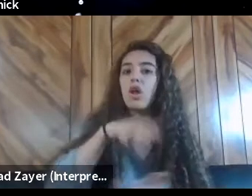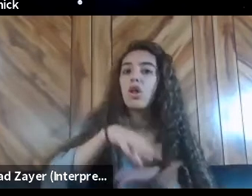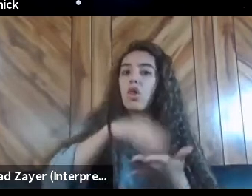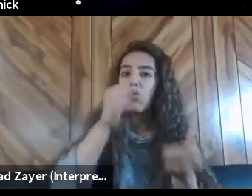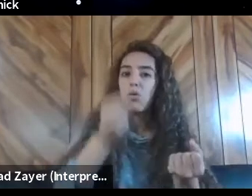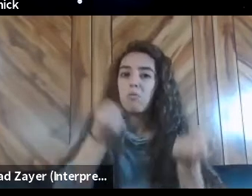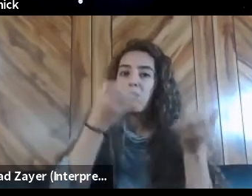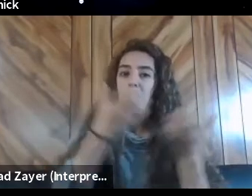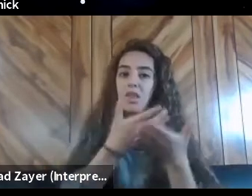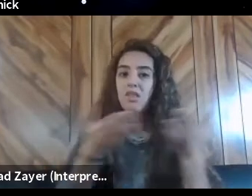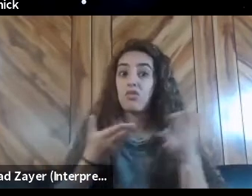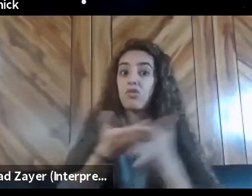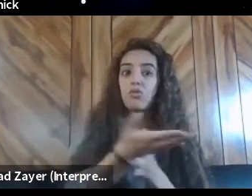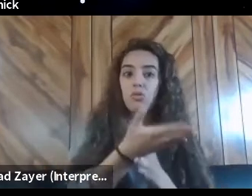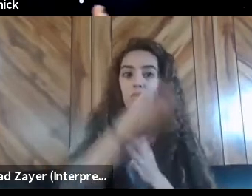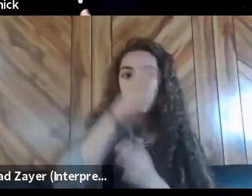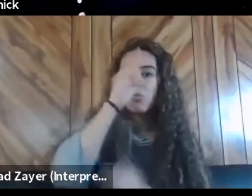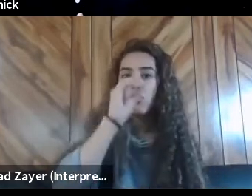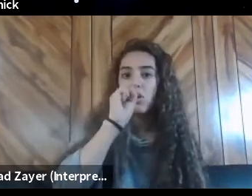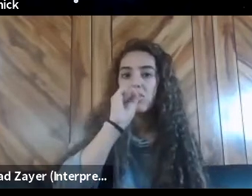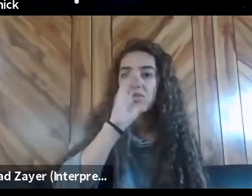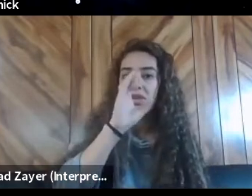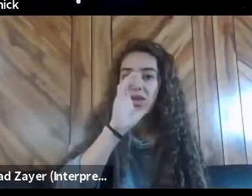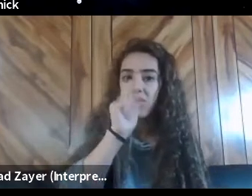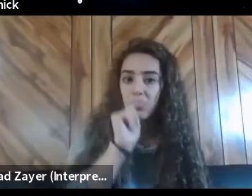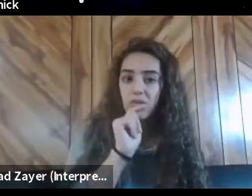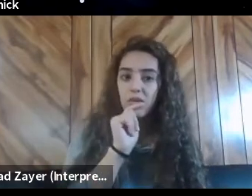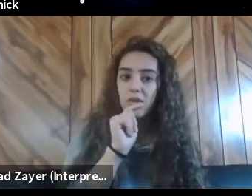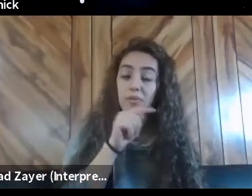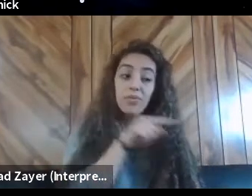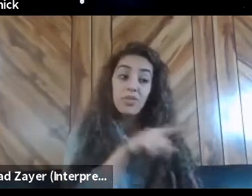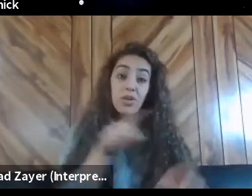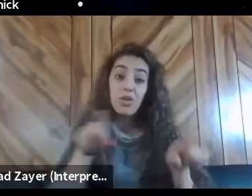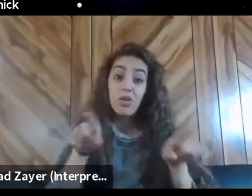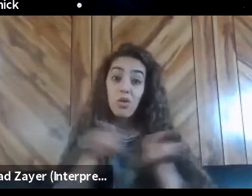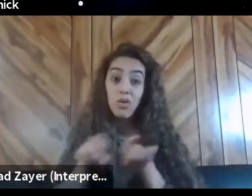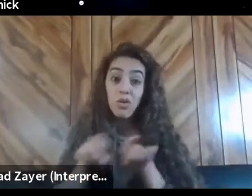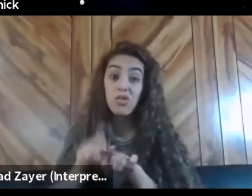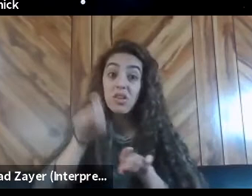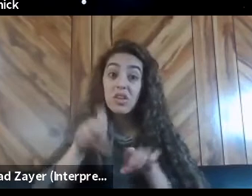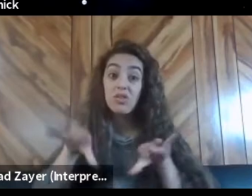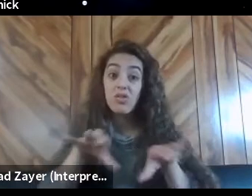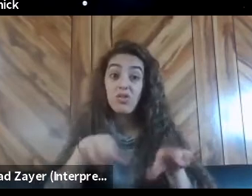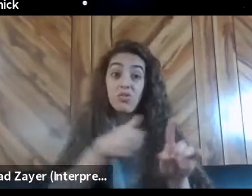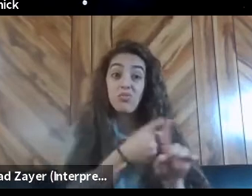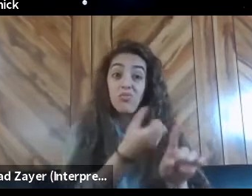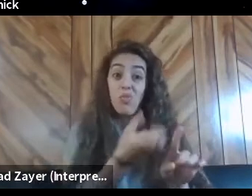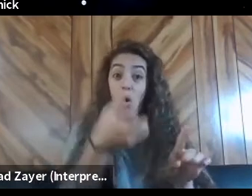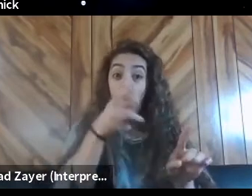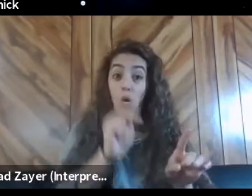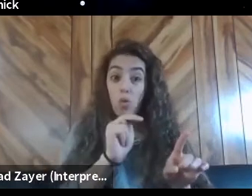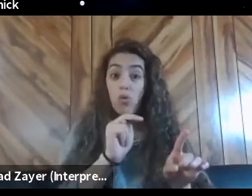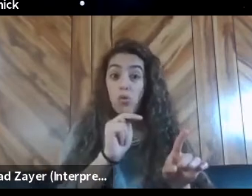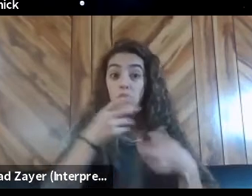has certain choice he has to vacuum or he has to do his own laundry, we don't do his laundry for him. You know he can cook